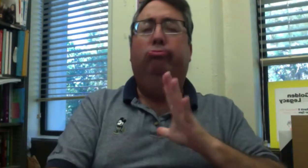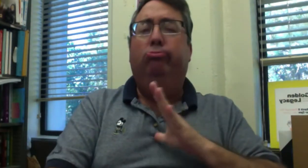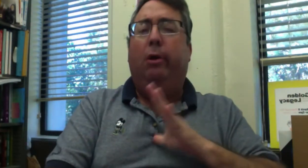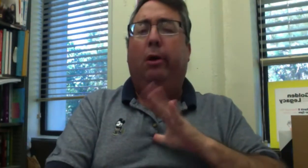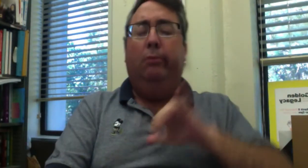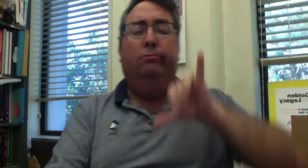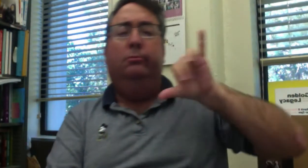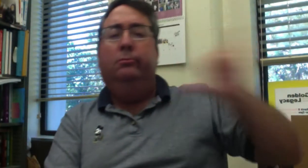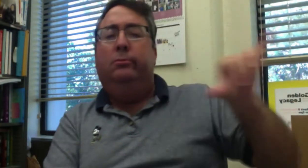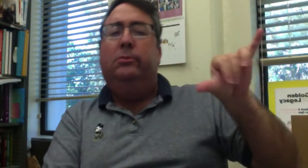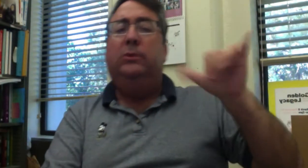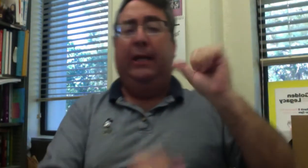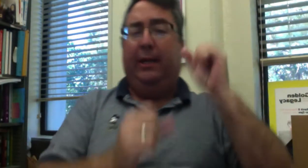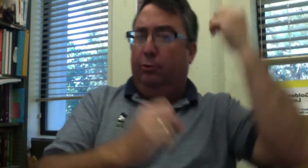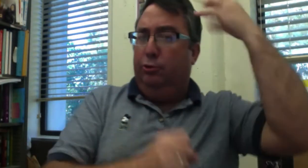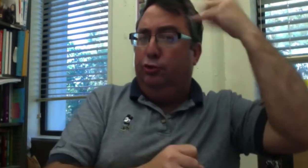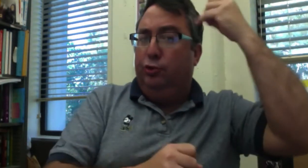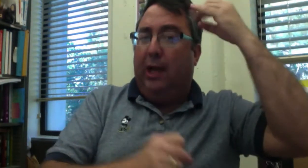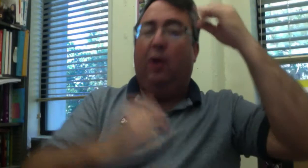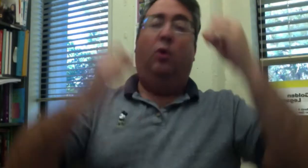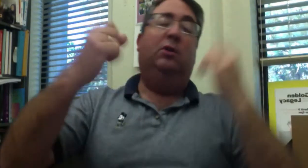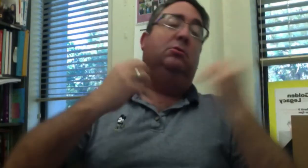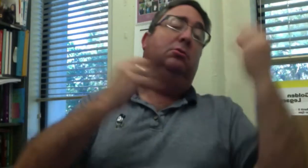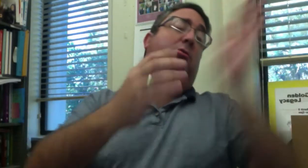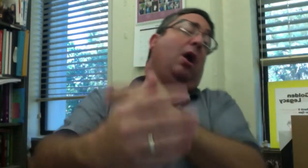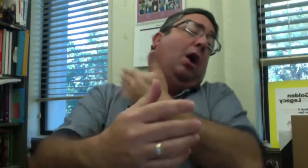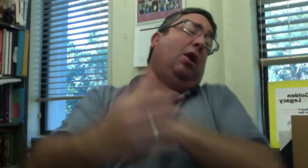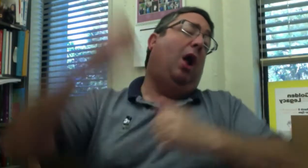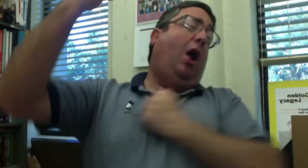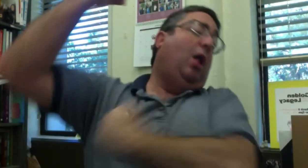Some people are good singers, while others are so bad, they should just sing in the shower if they want to sing.